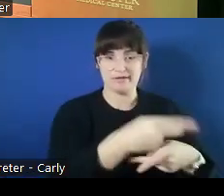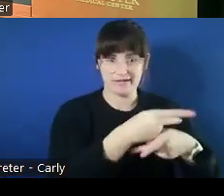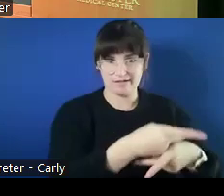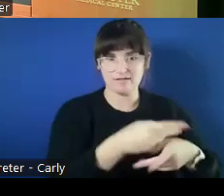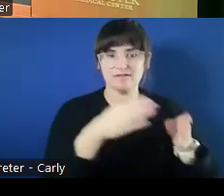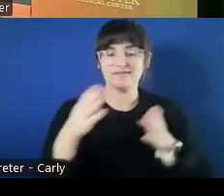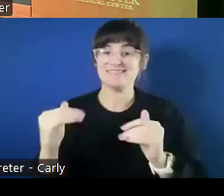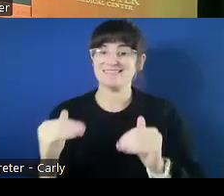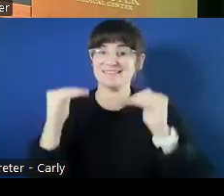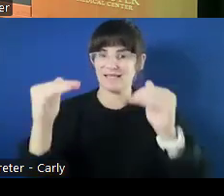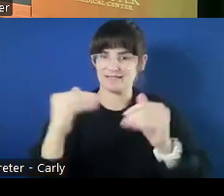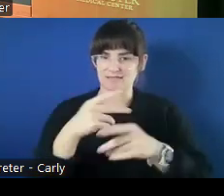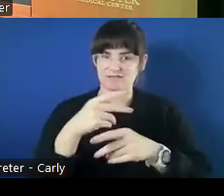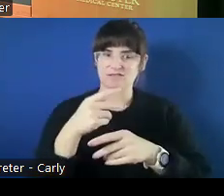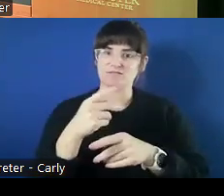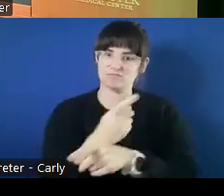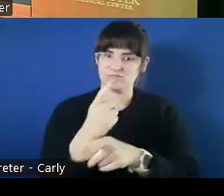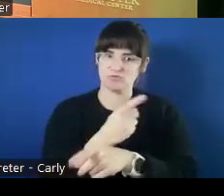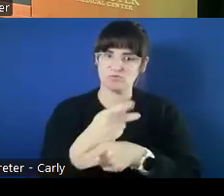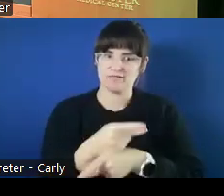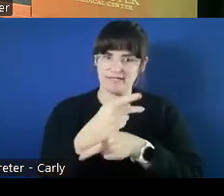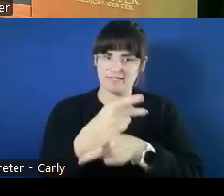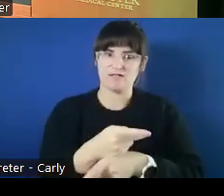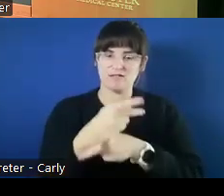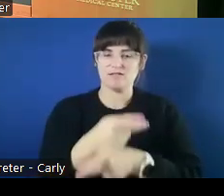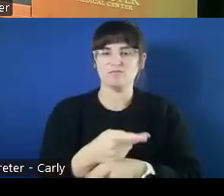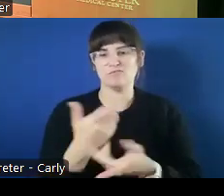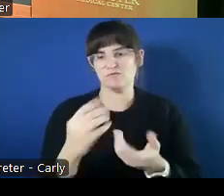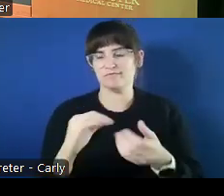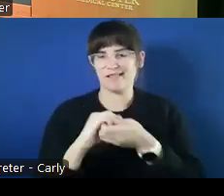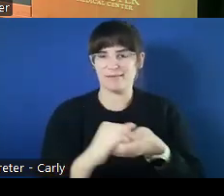collaborative care for heart failure but not for depression um or they could get blended